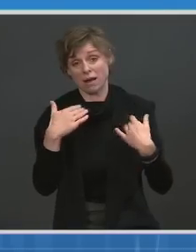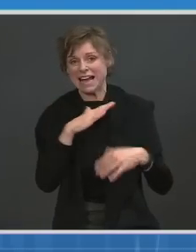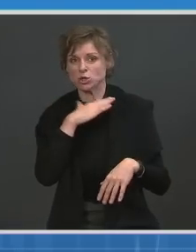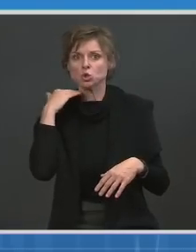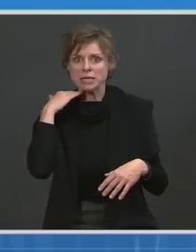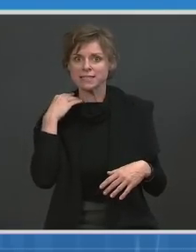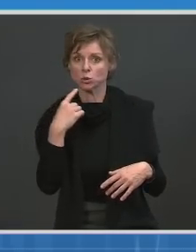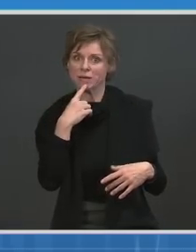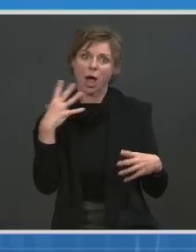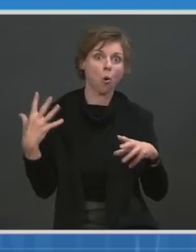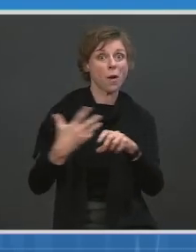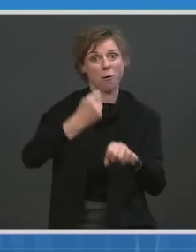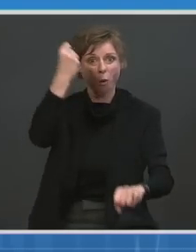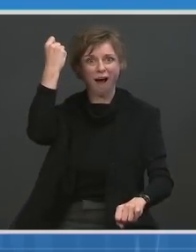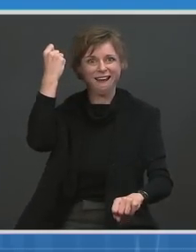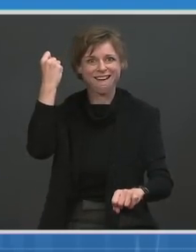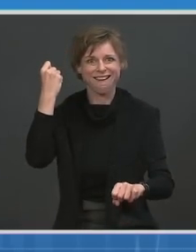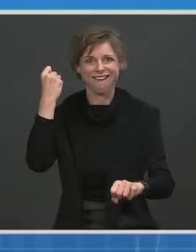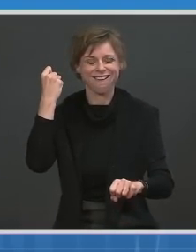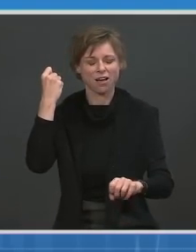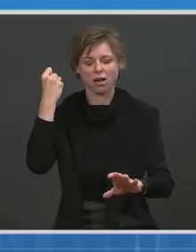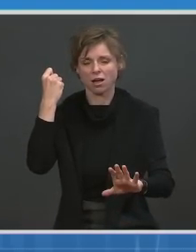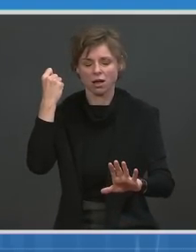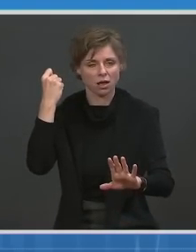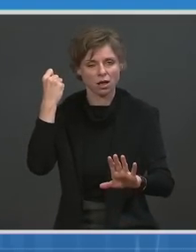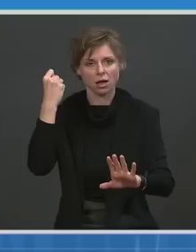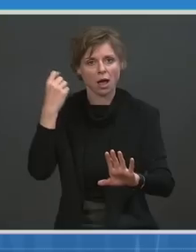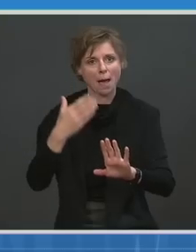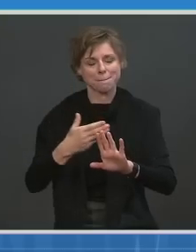before you have the level of infection in the community